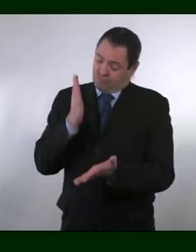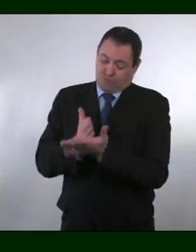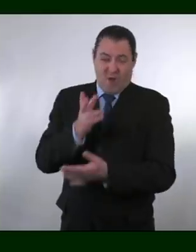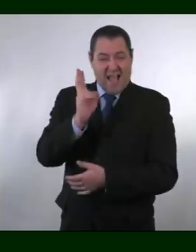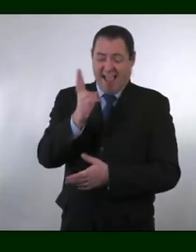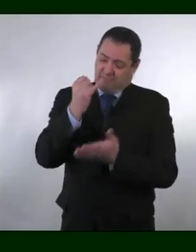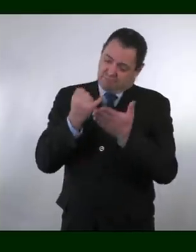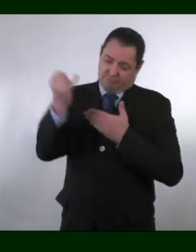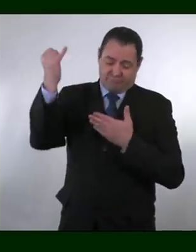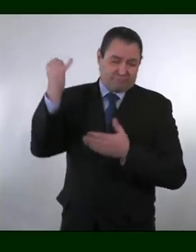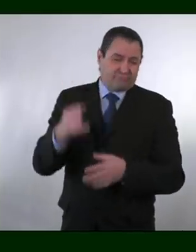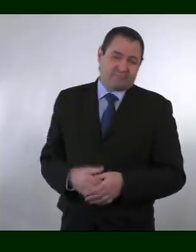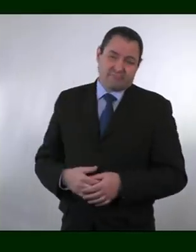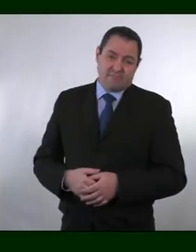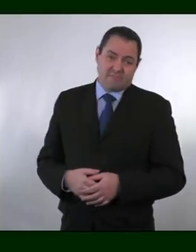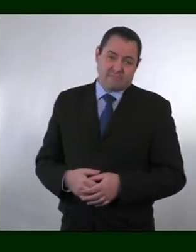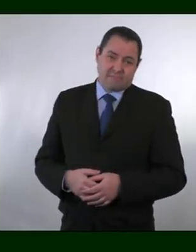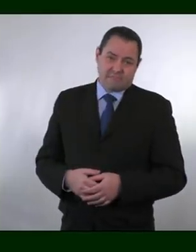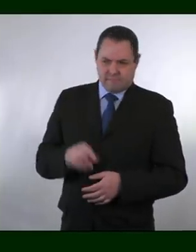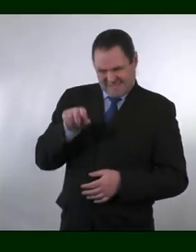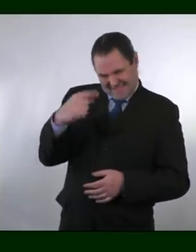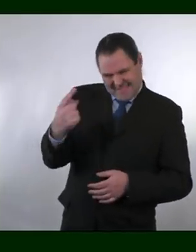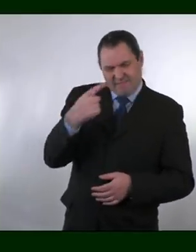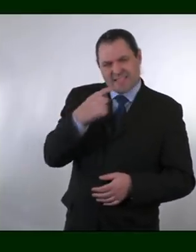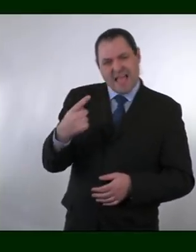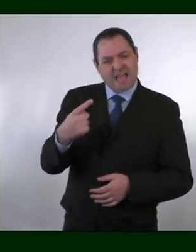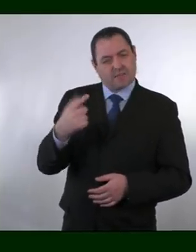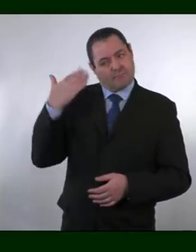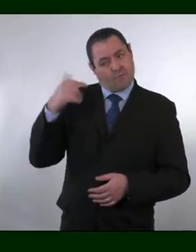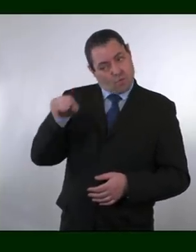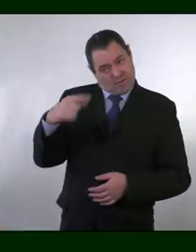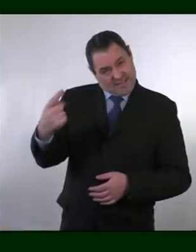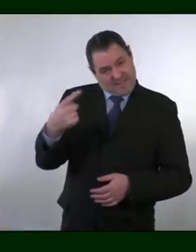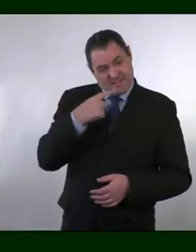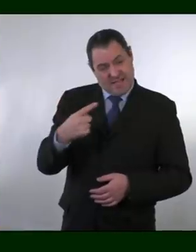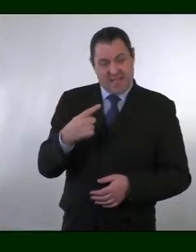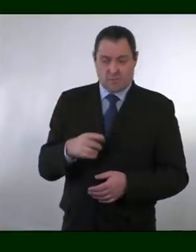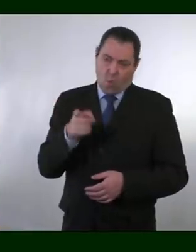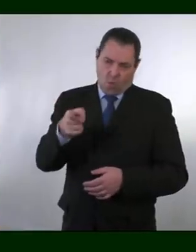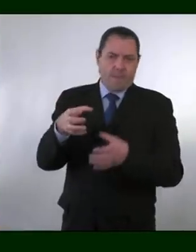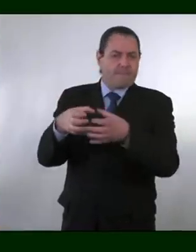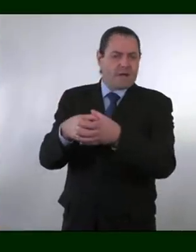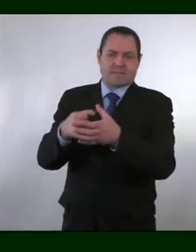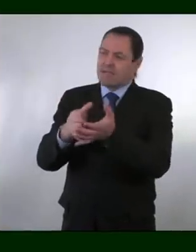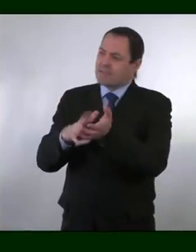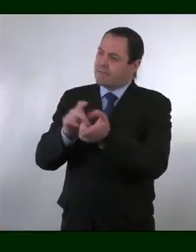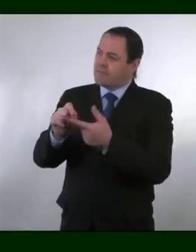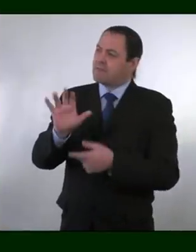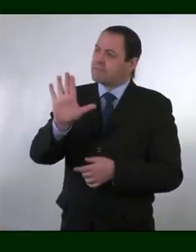again, but, as he said before— >>Mr Speaker I call Sir Graham Brady. >>Sir Graham Brady